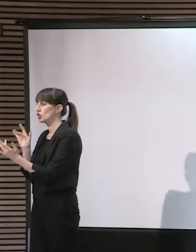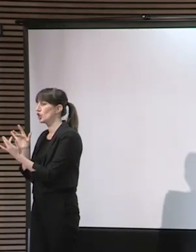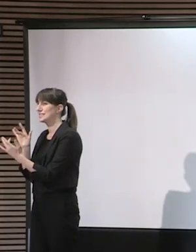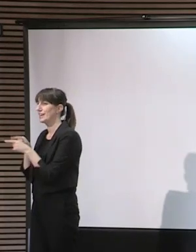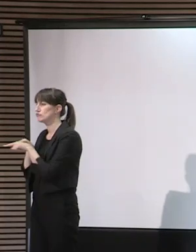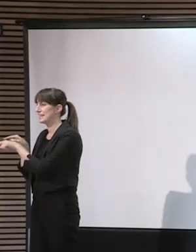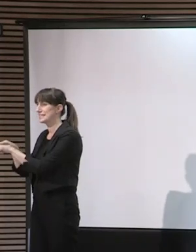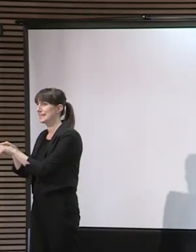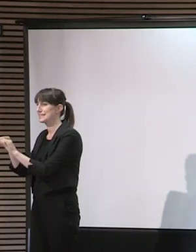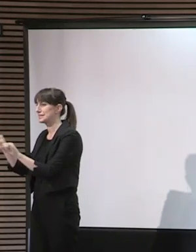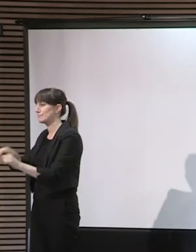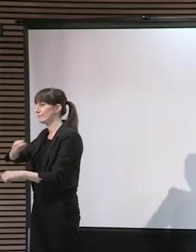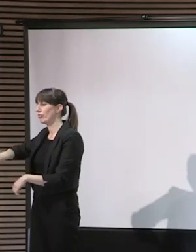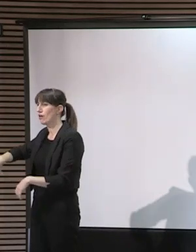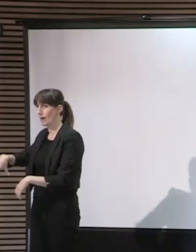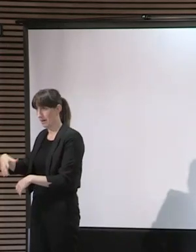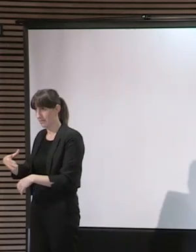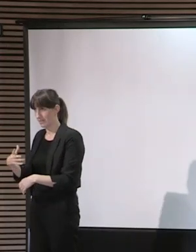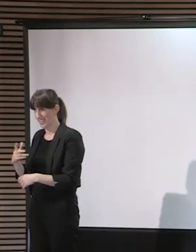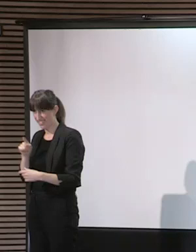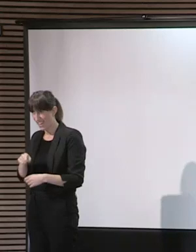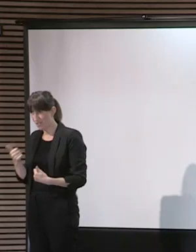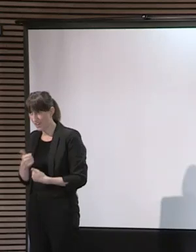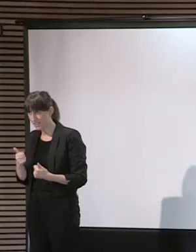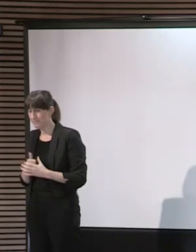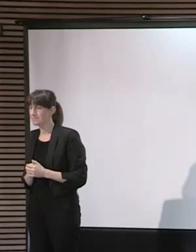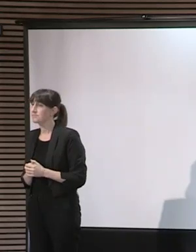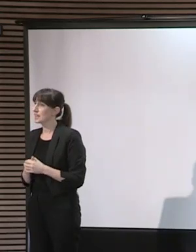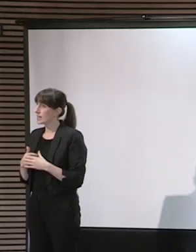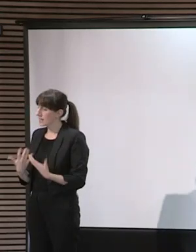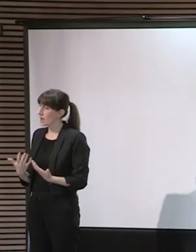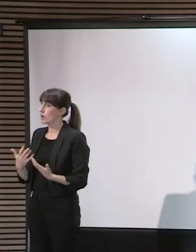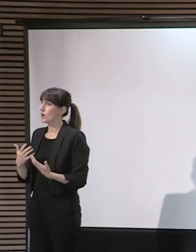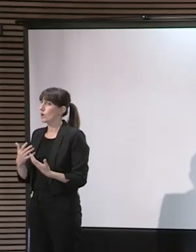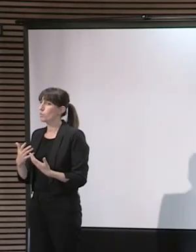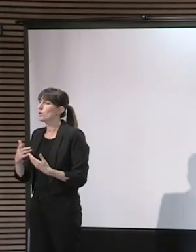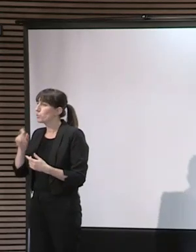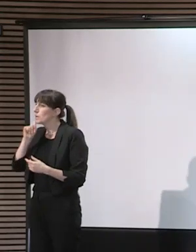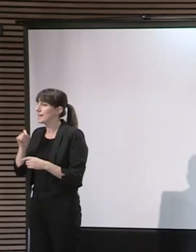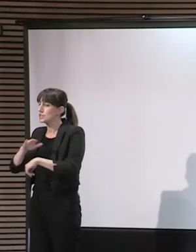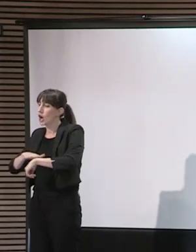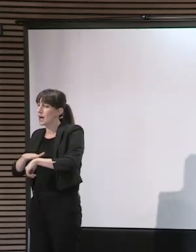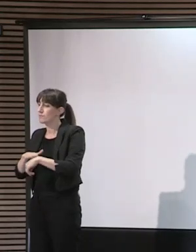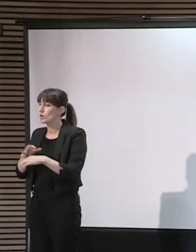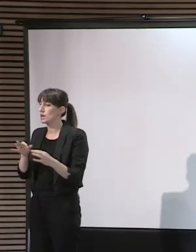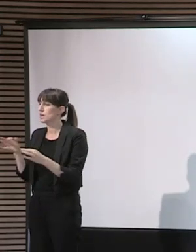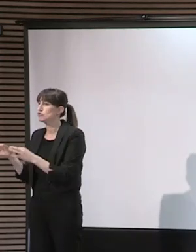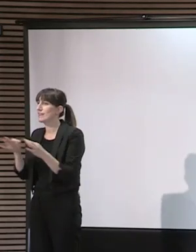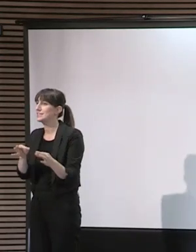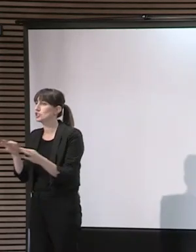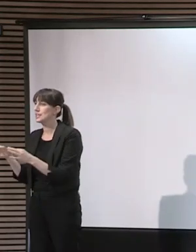government app are rereplaces it. Is that part still up to standard in your view? What we signalled when the